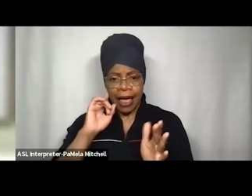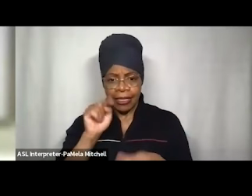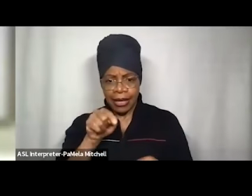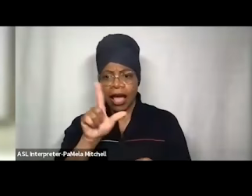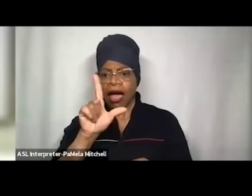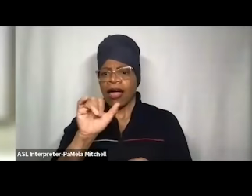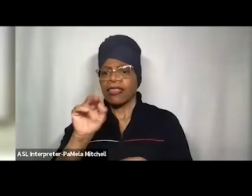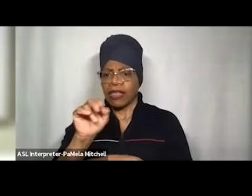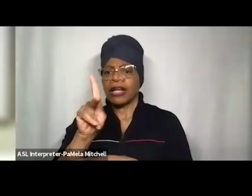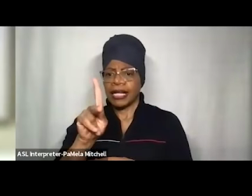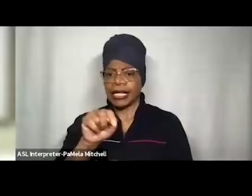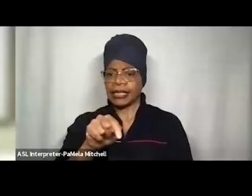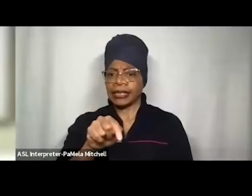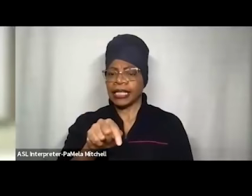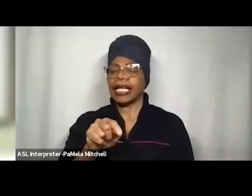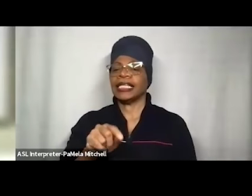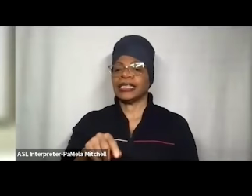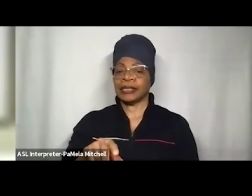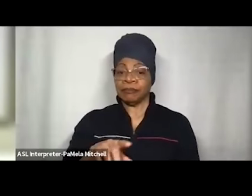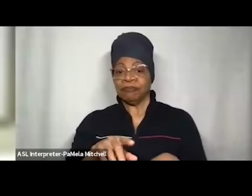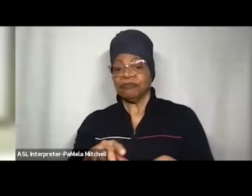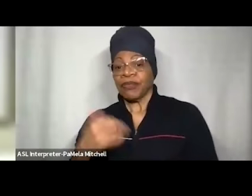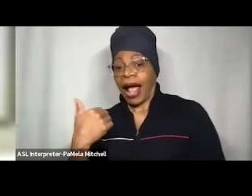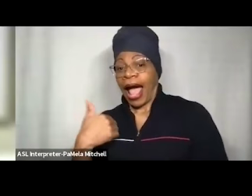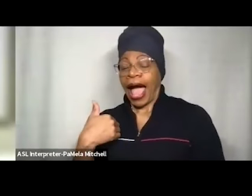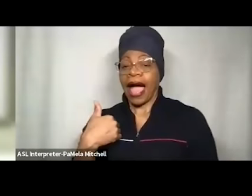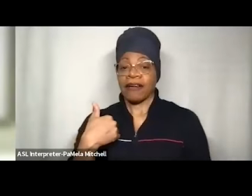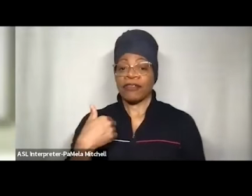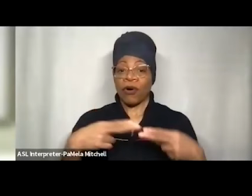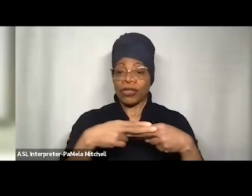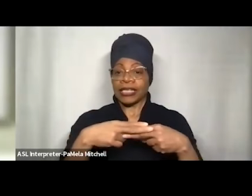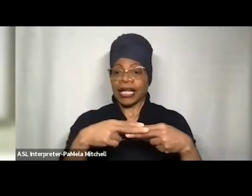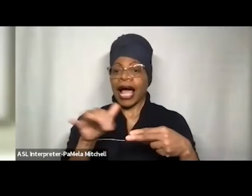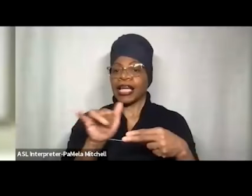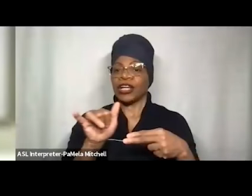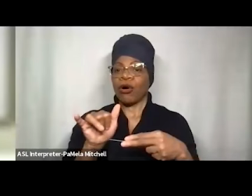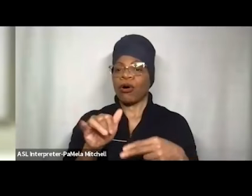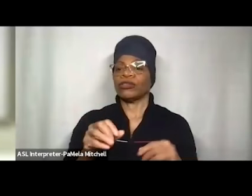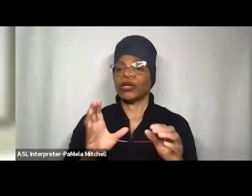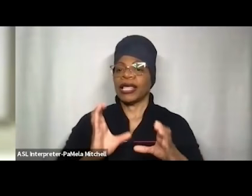Well, it's also here on the slide. And this monograph goes into some detail